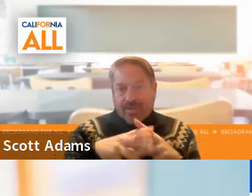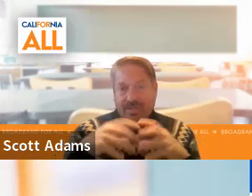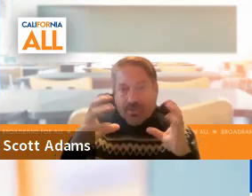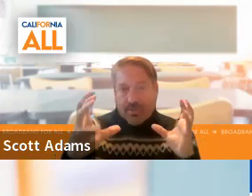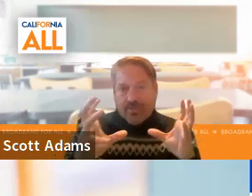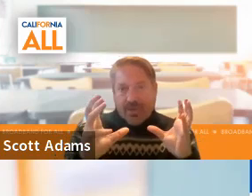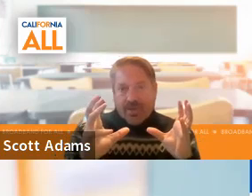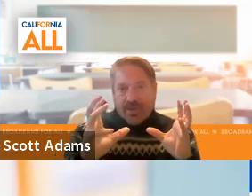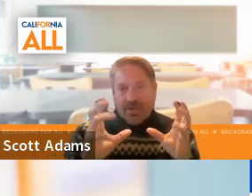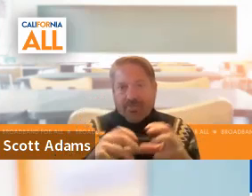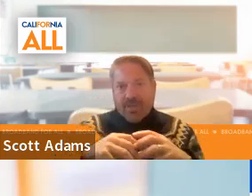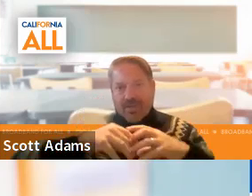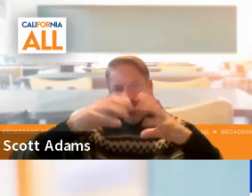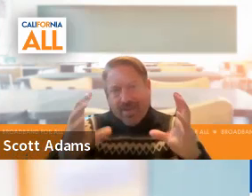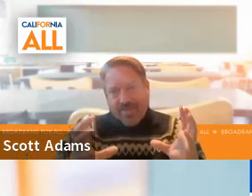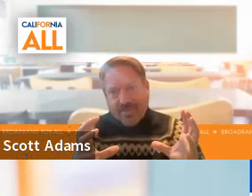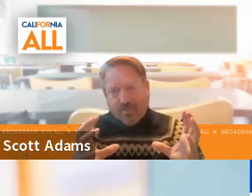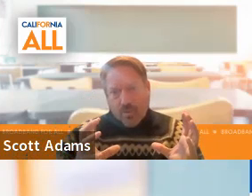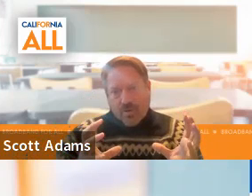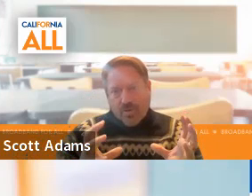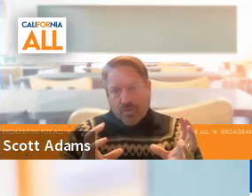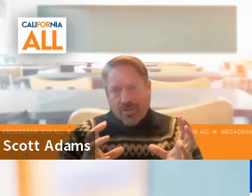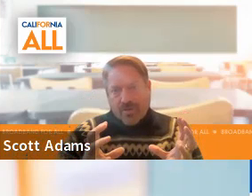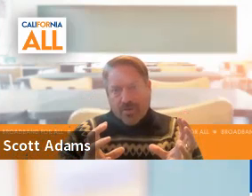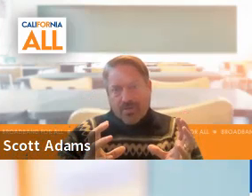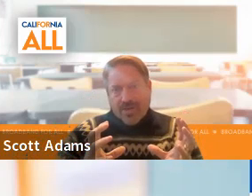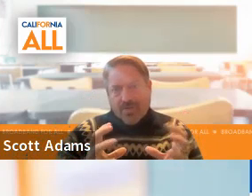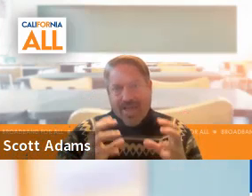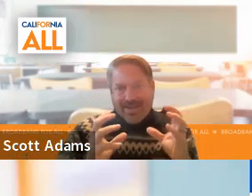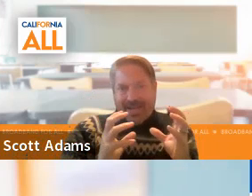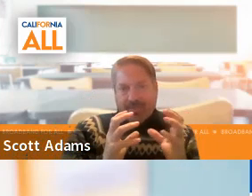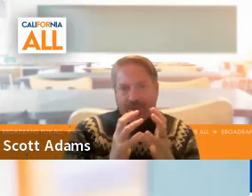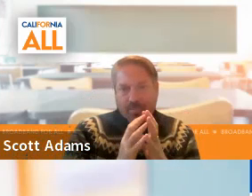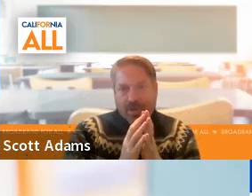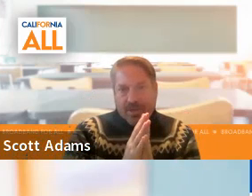development that's why we've, you know kind of have this work group under you know that name and